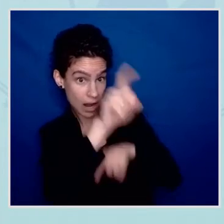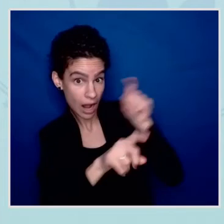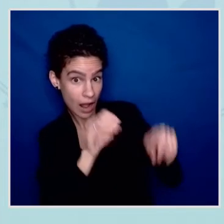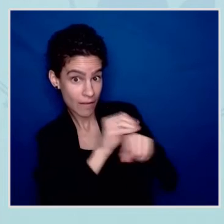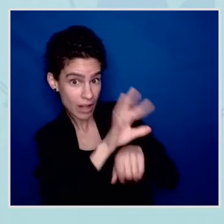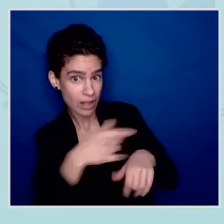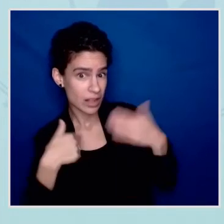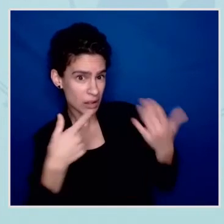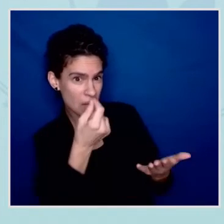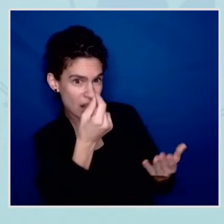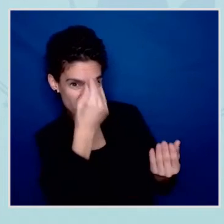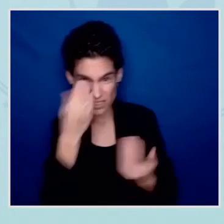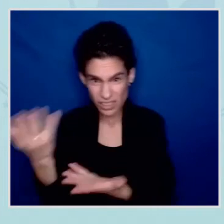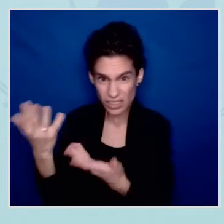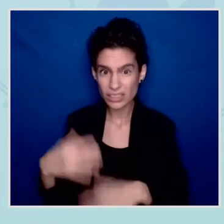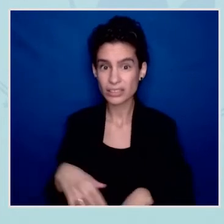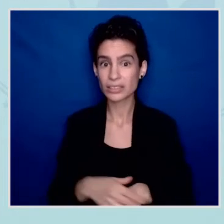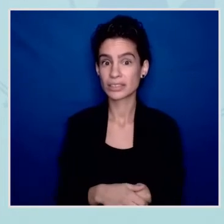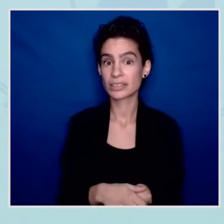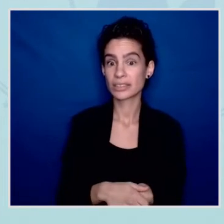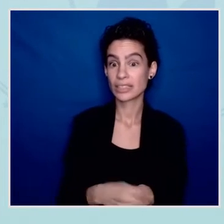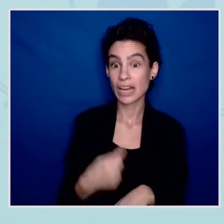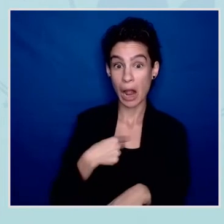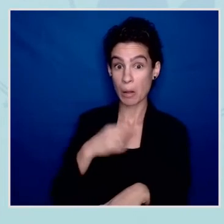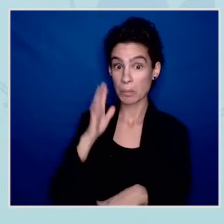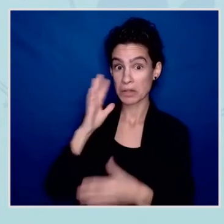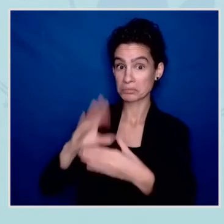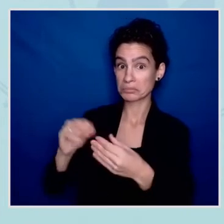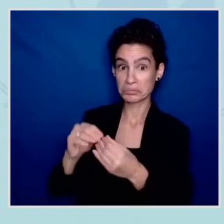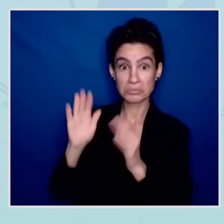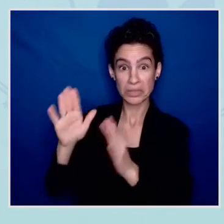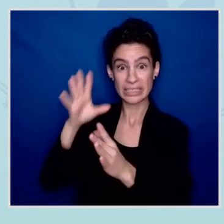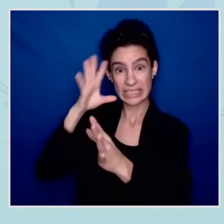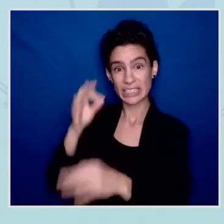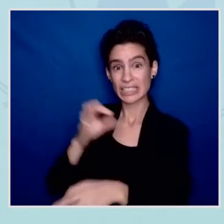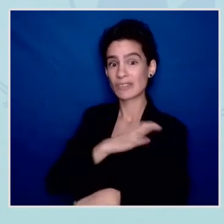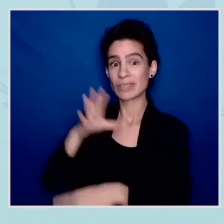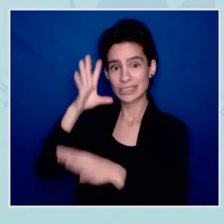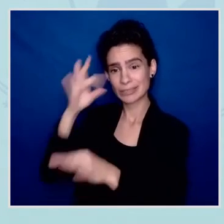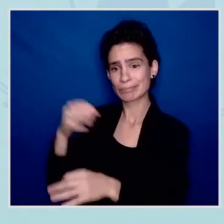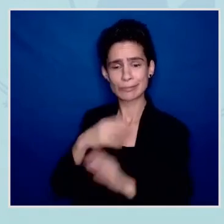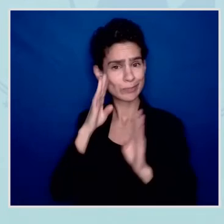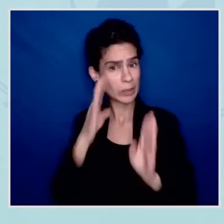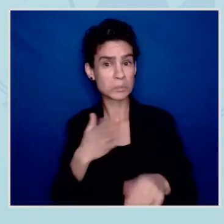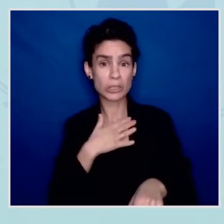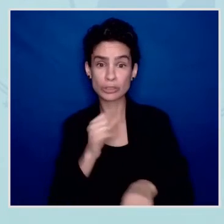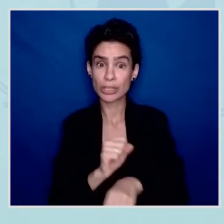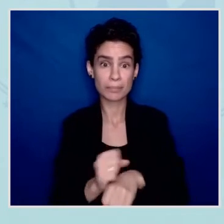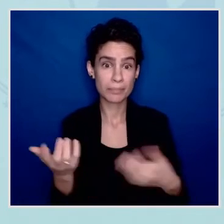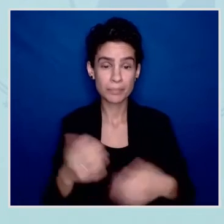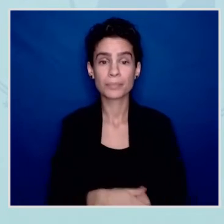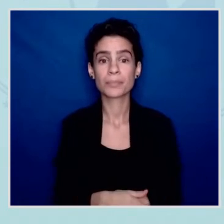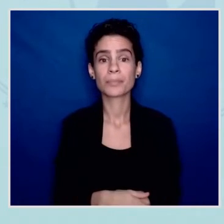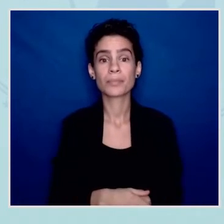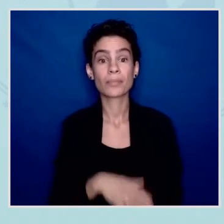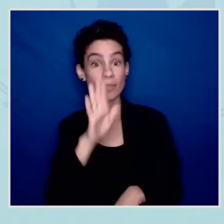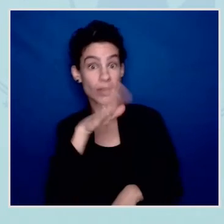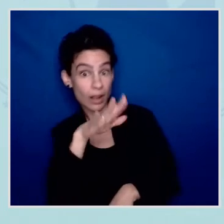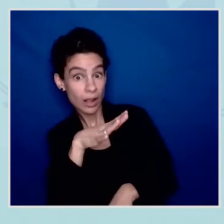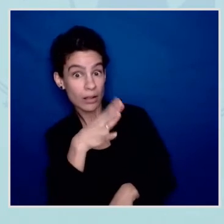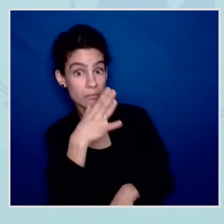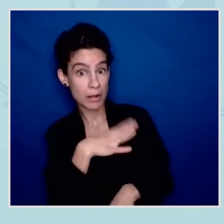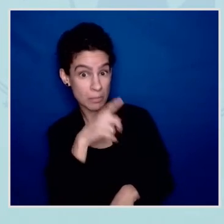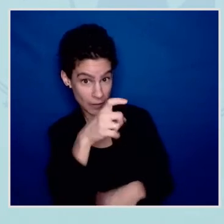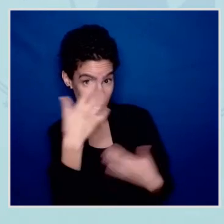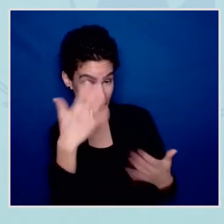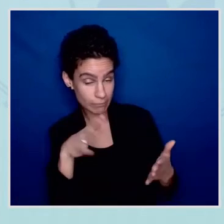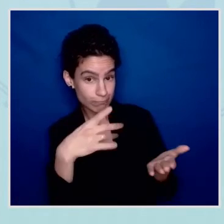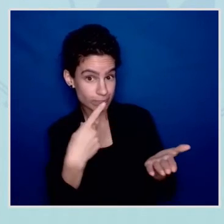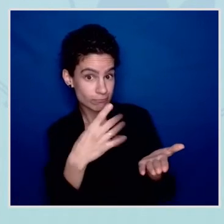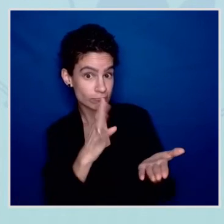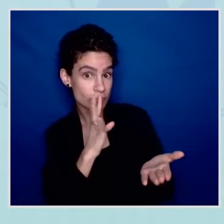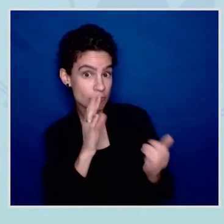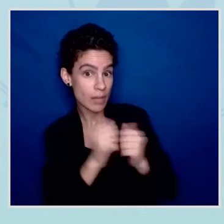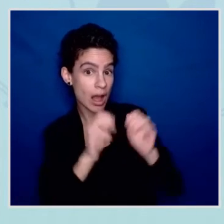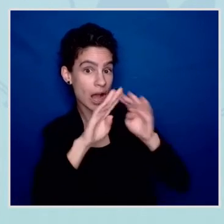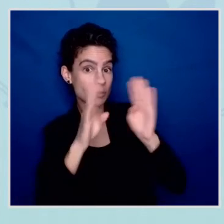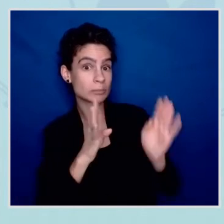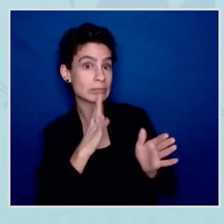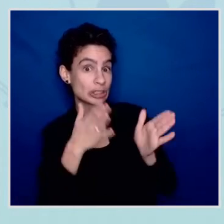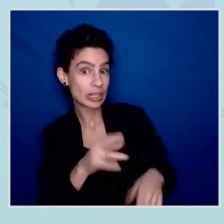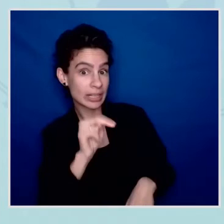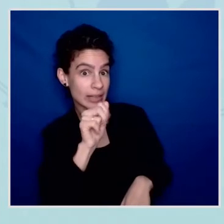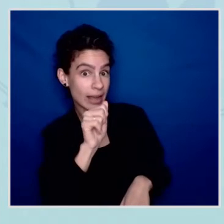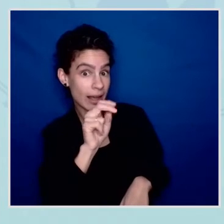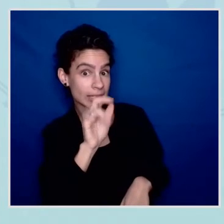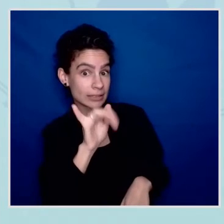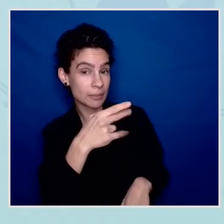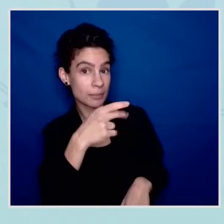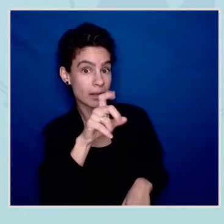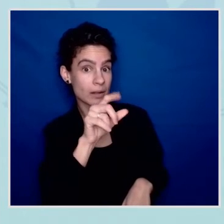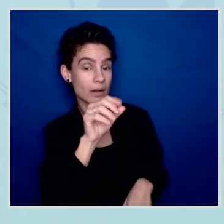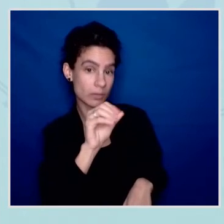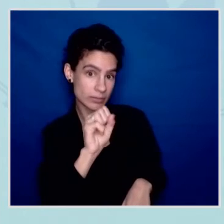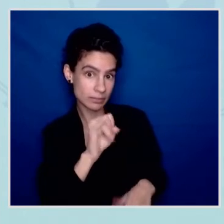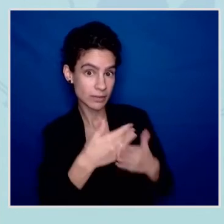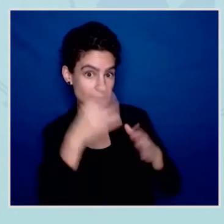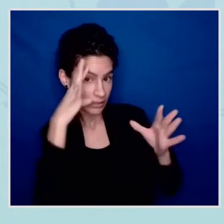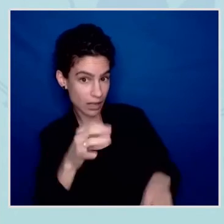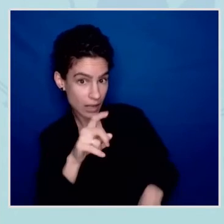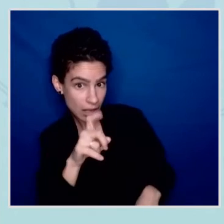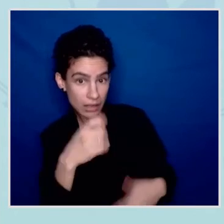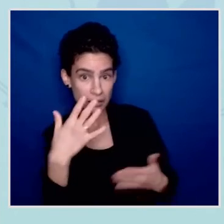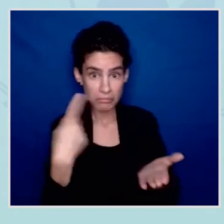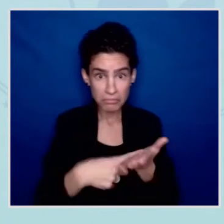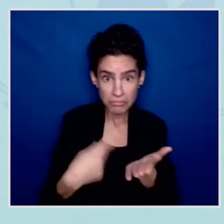AND CONGRESS CAN DECIDE HOW TO